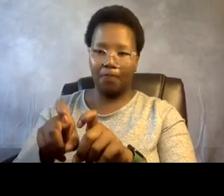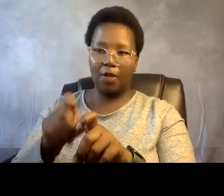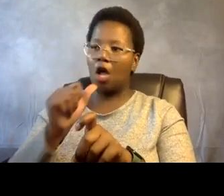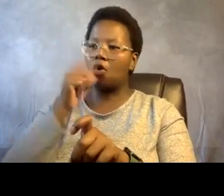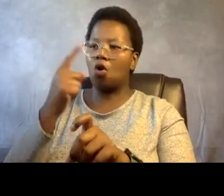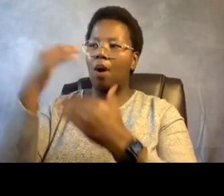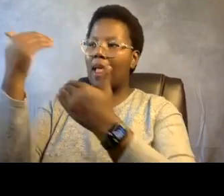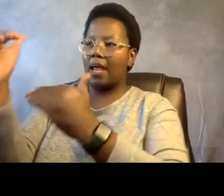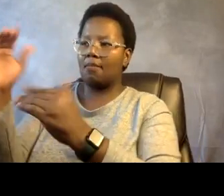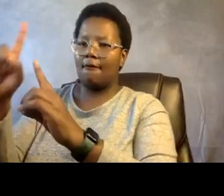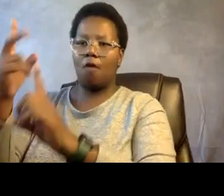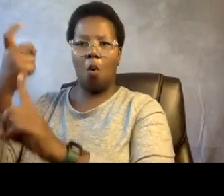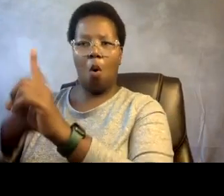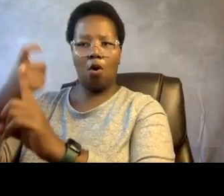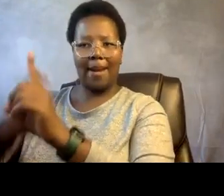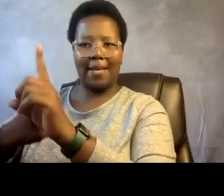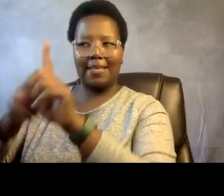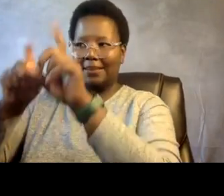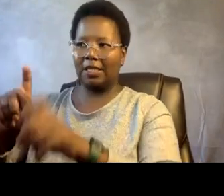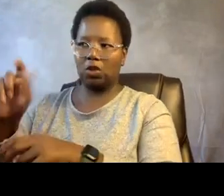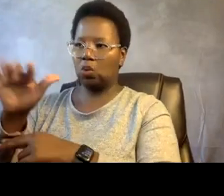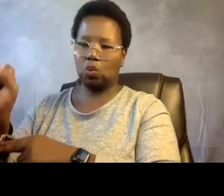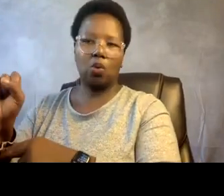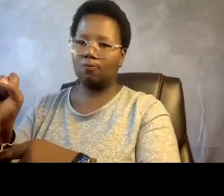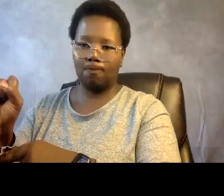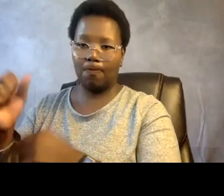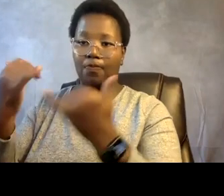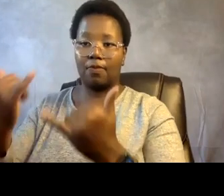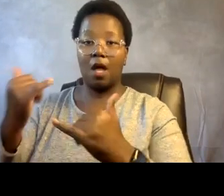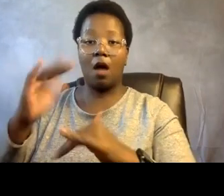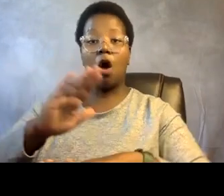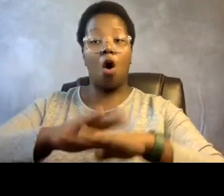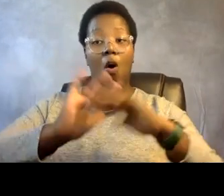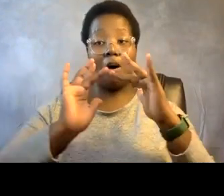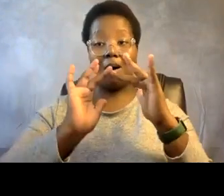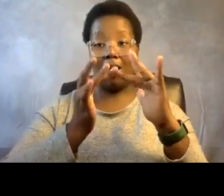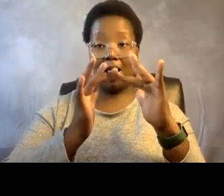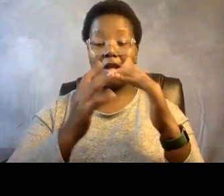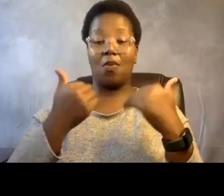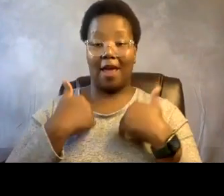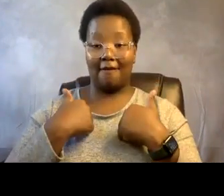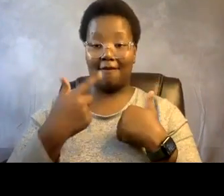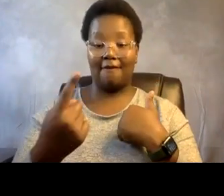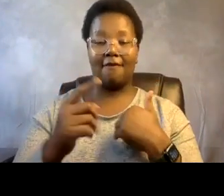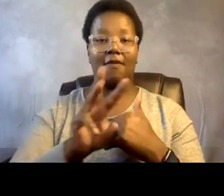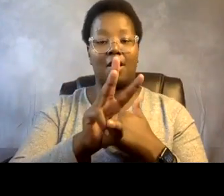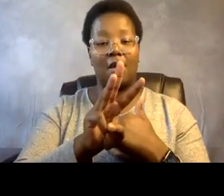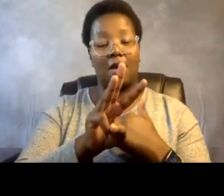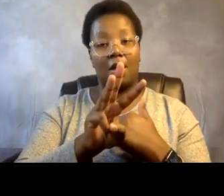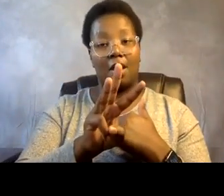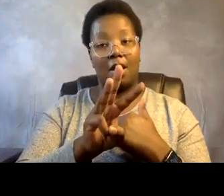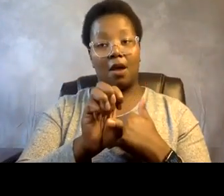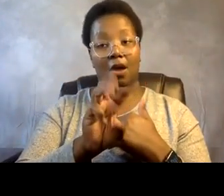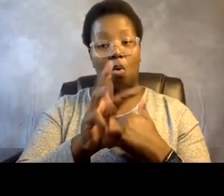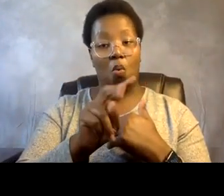testing tools. So we have an online version of WAVE available at wave.webaim.org that can test